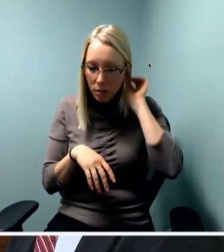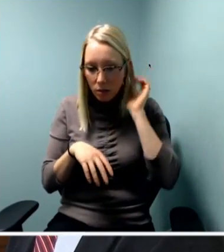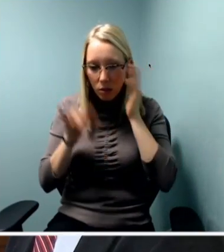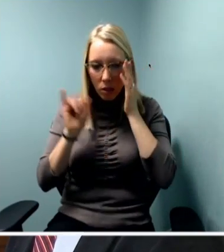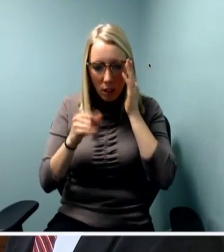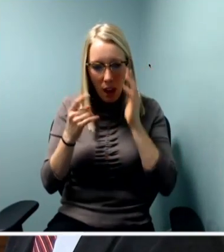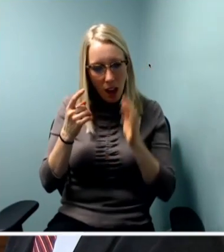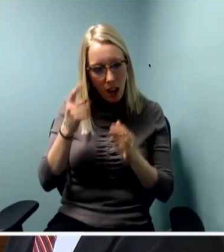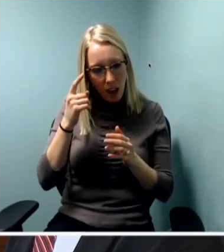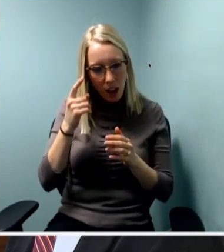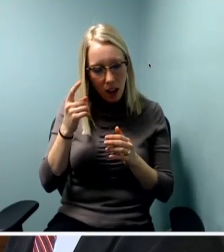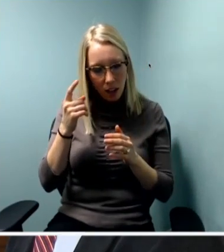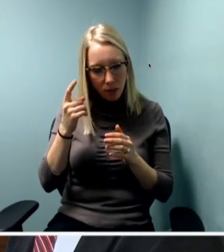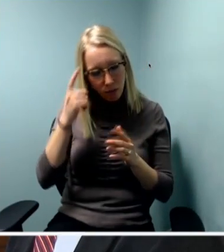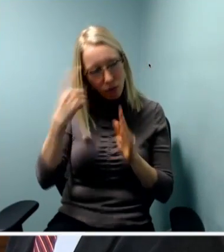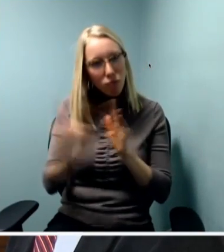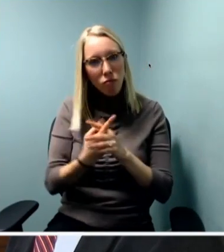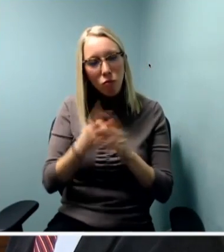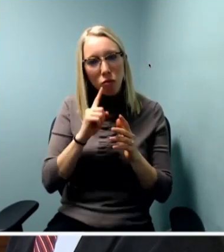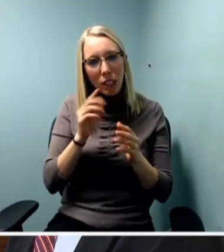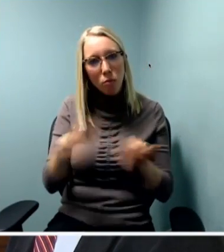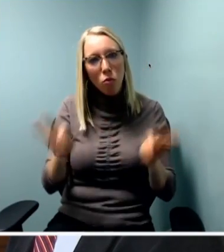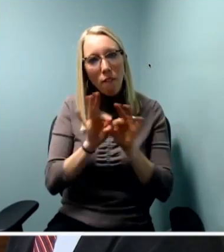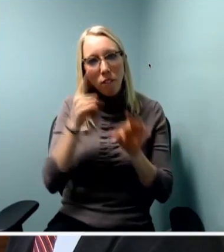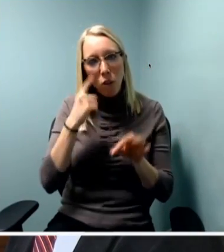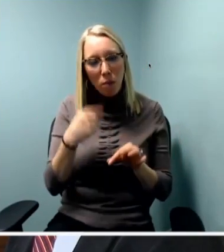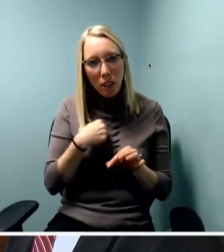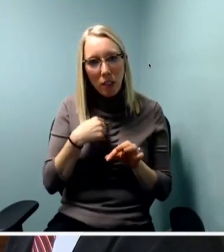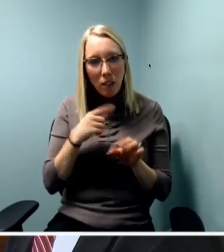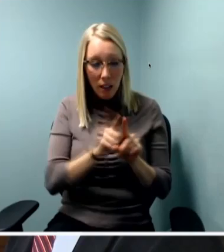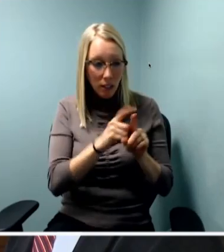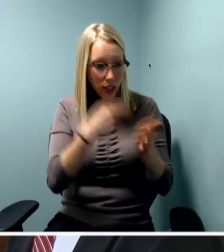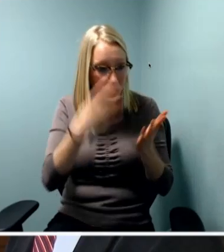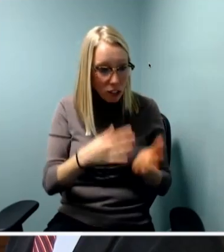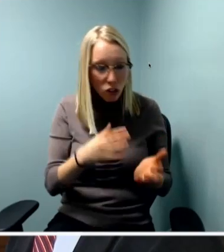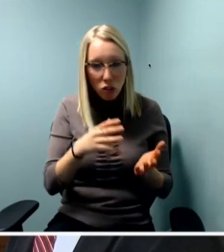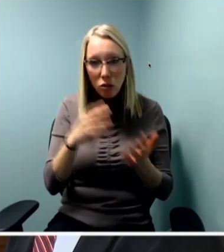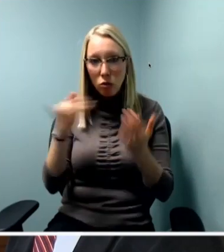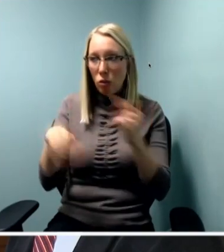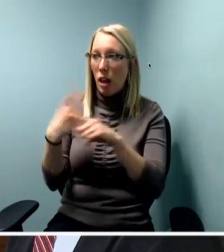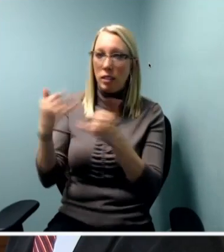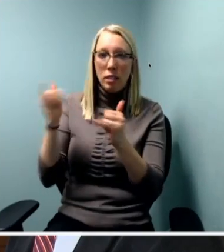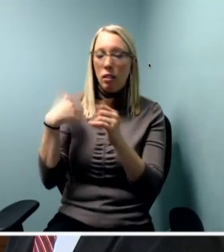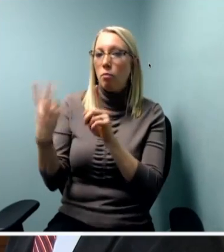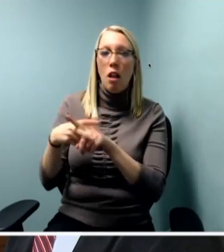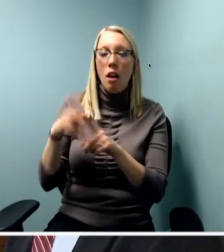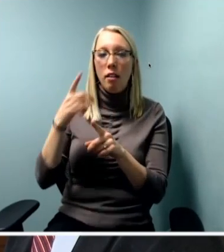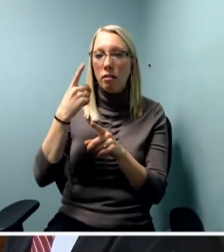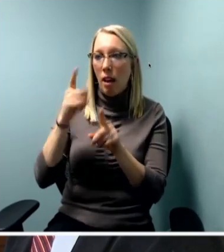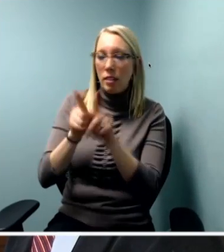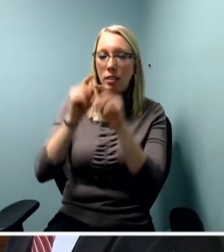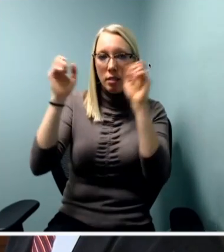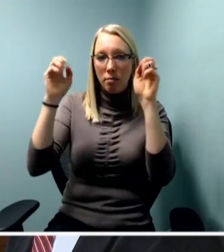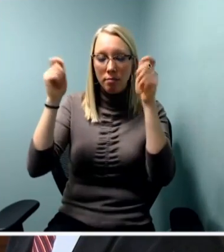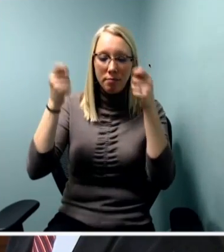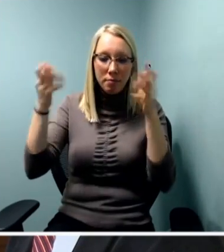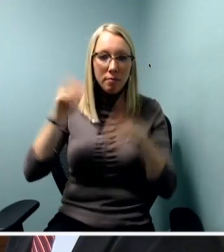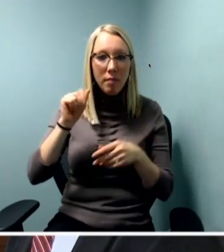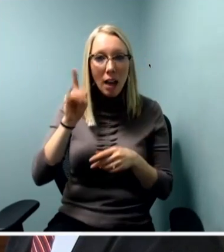It was important to me as a dancer. It's important to me, today, as an administrator. It also is important as I began to start doing my own writing,